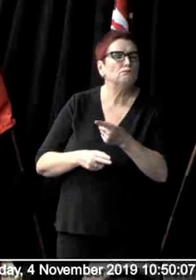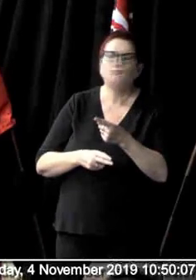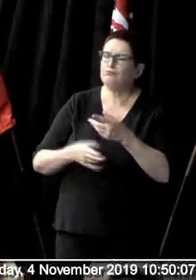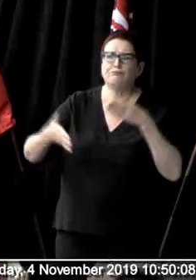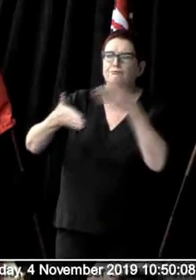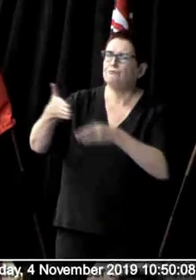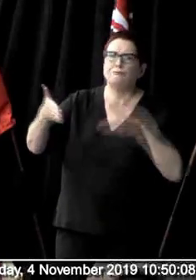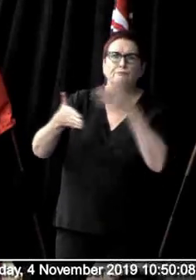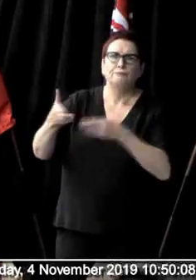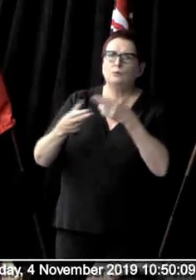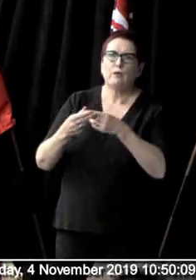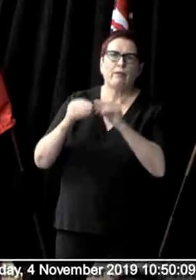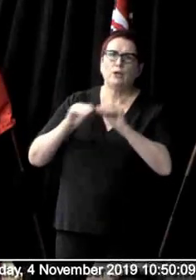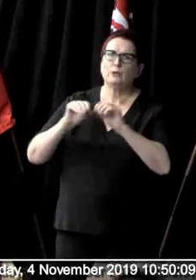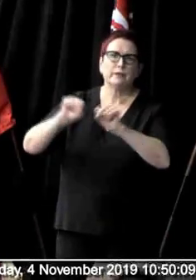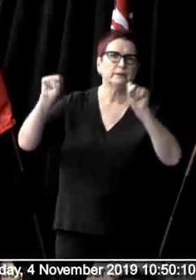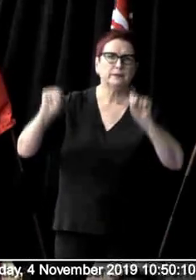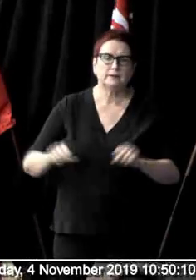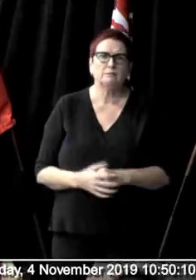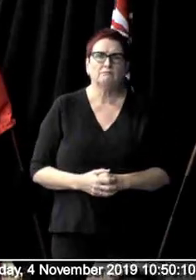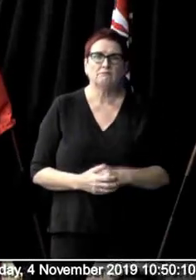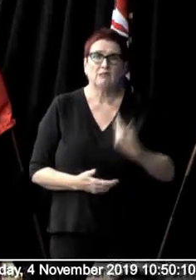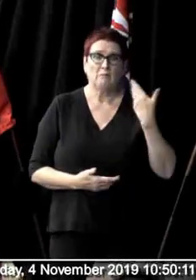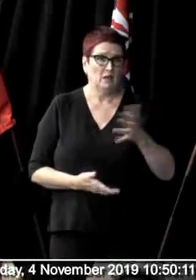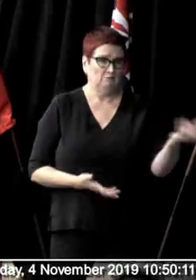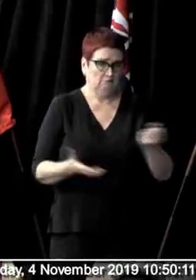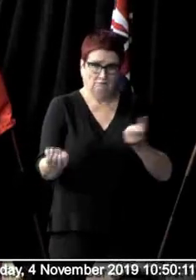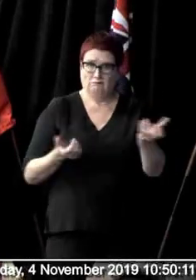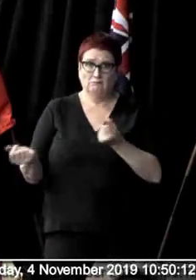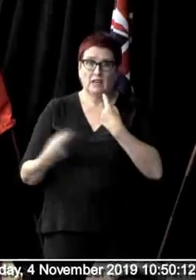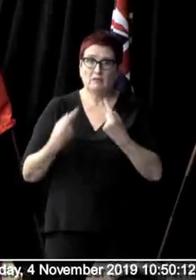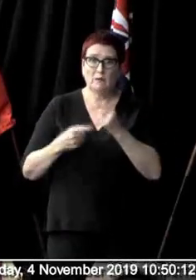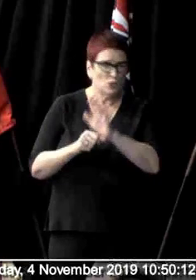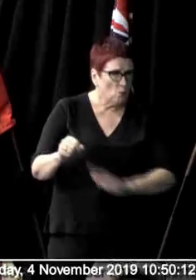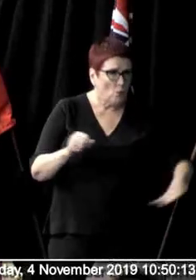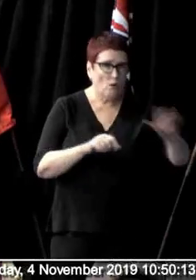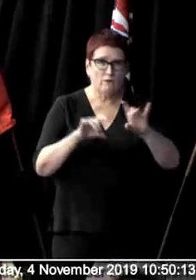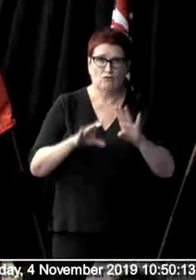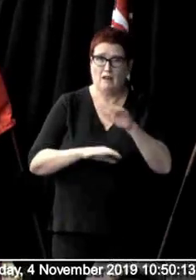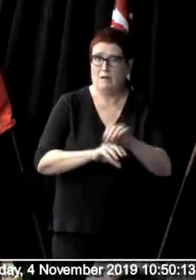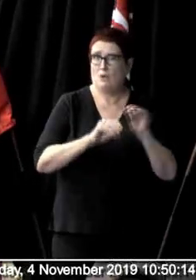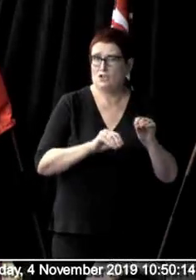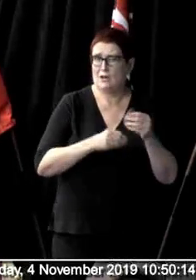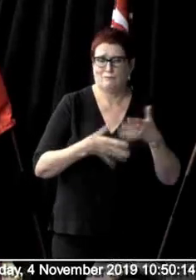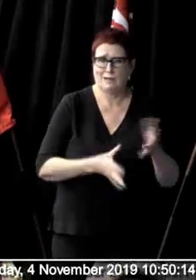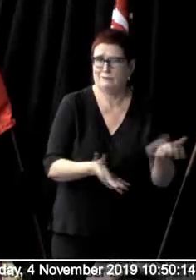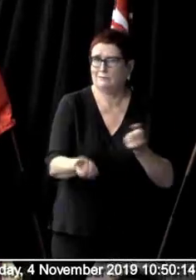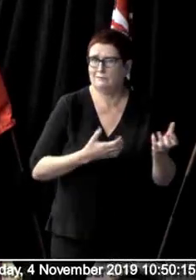We have received information and submissions from across Australia already in respect of this topic. And for that we are grateful.